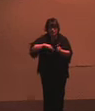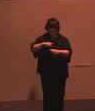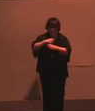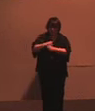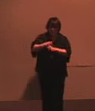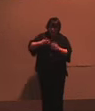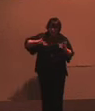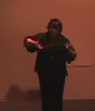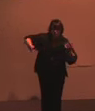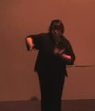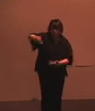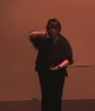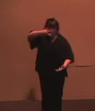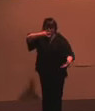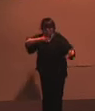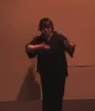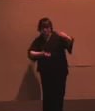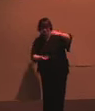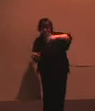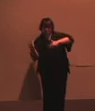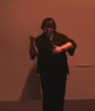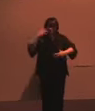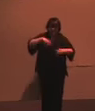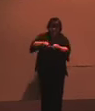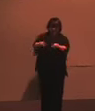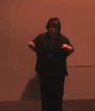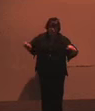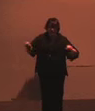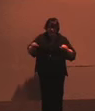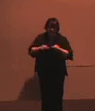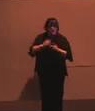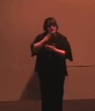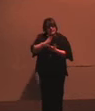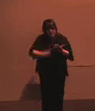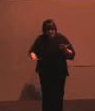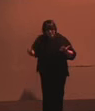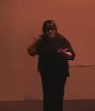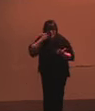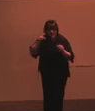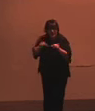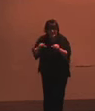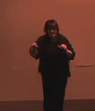But it has dense area, less dense area, open area, protected area.